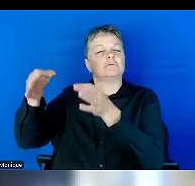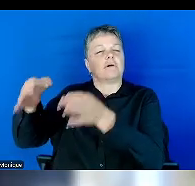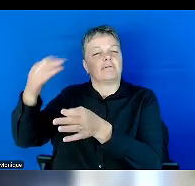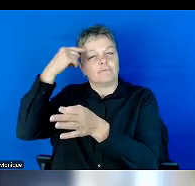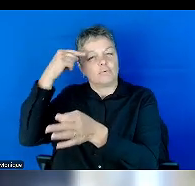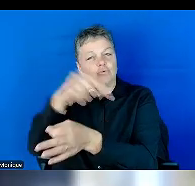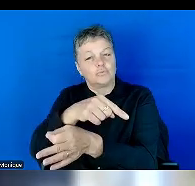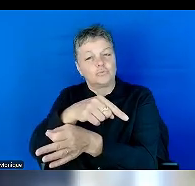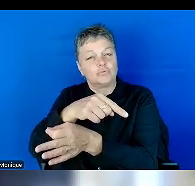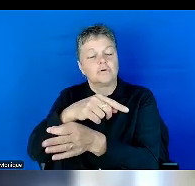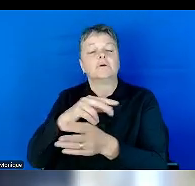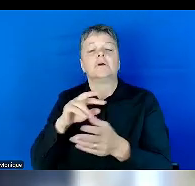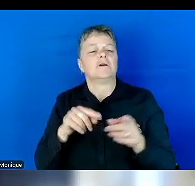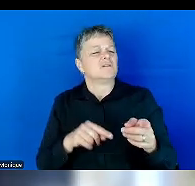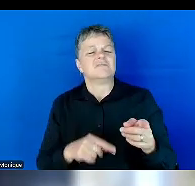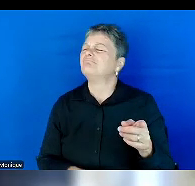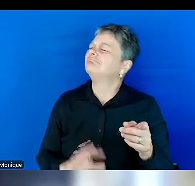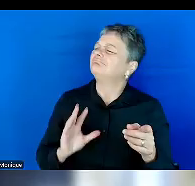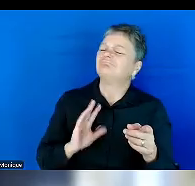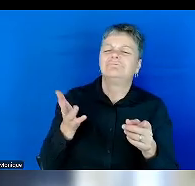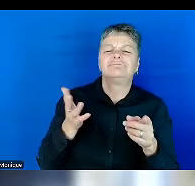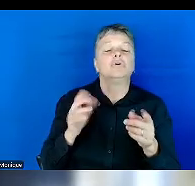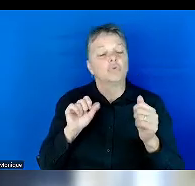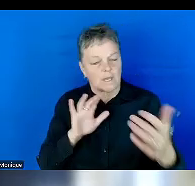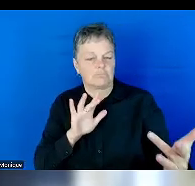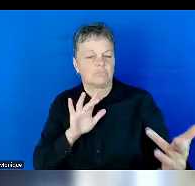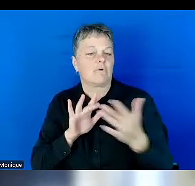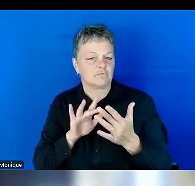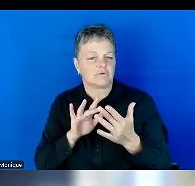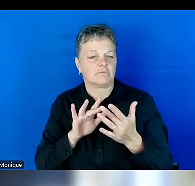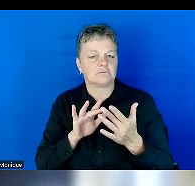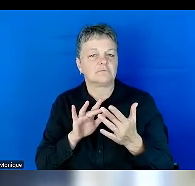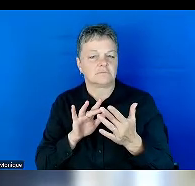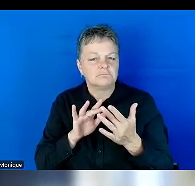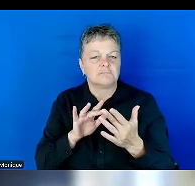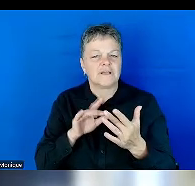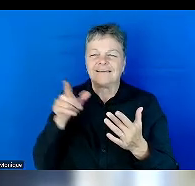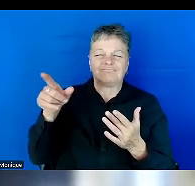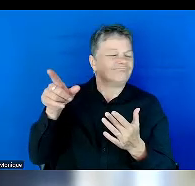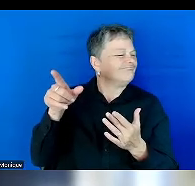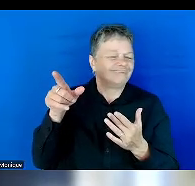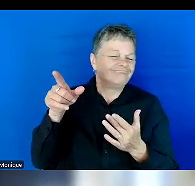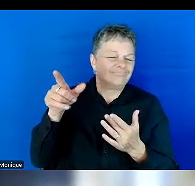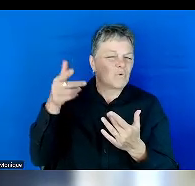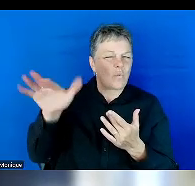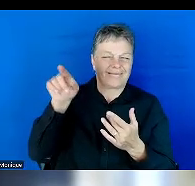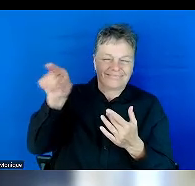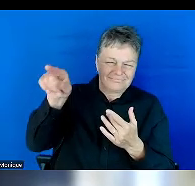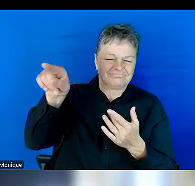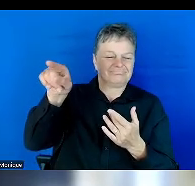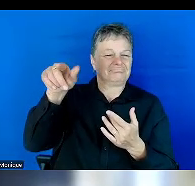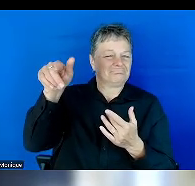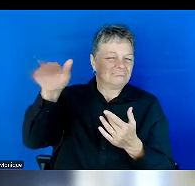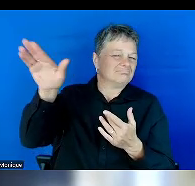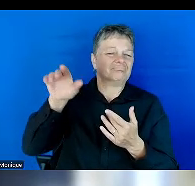contact us for help or advice about how to remove that guardianship. um or if they have